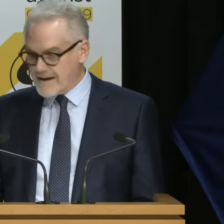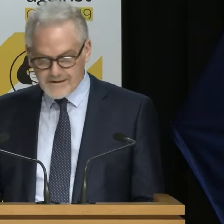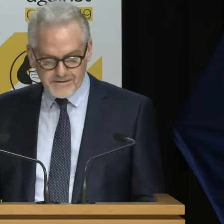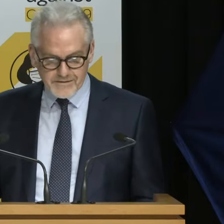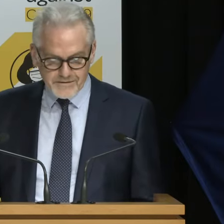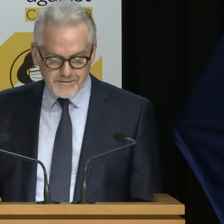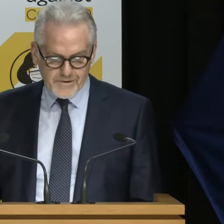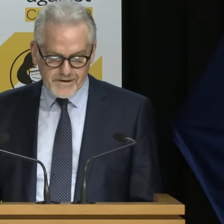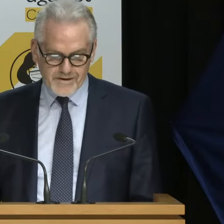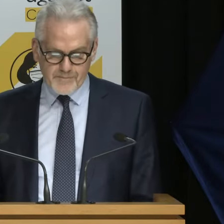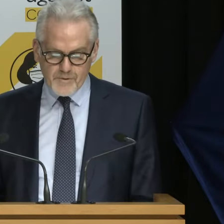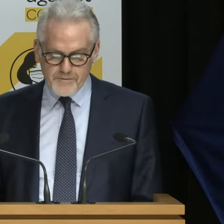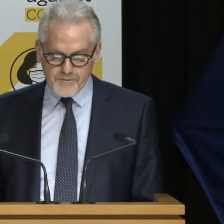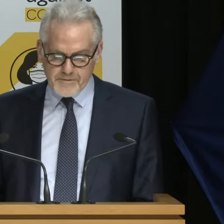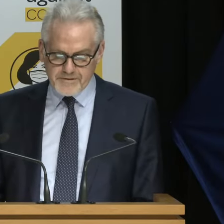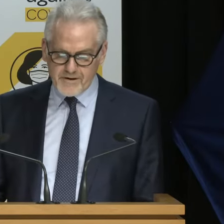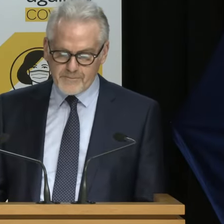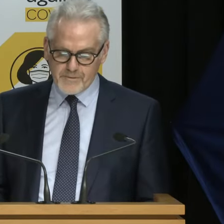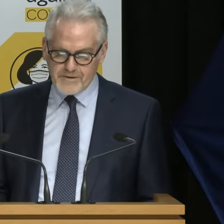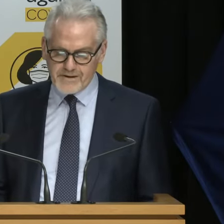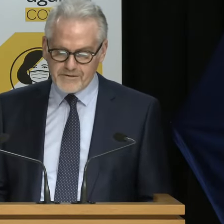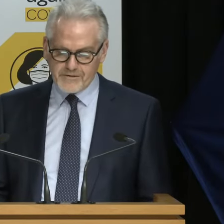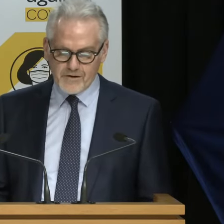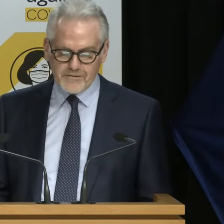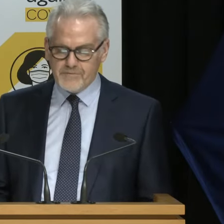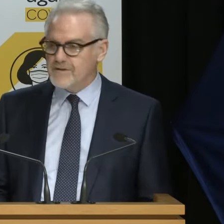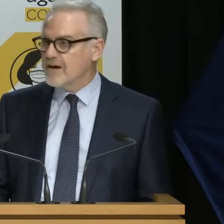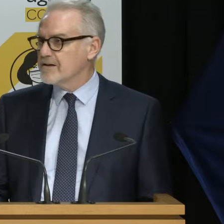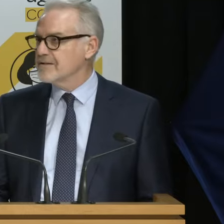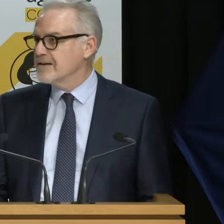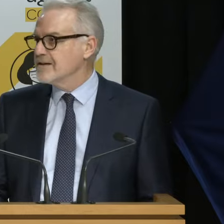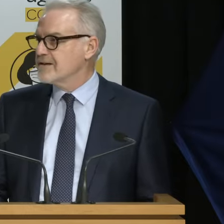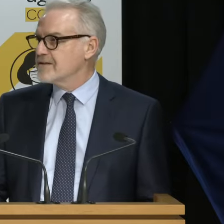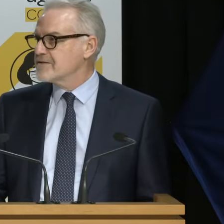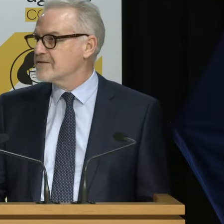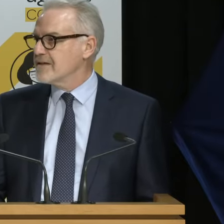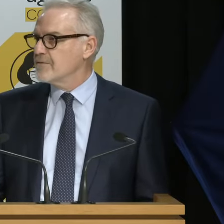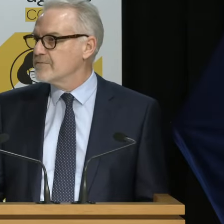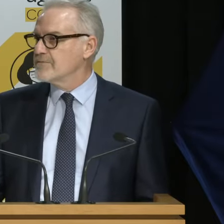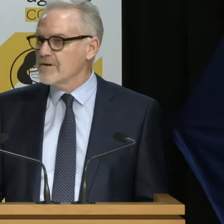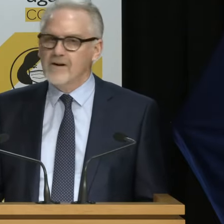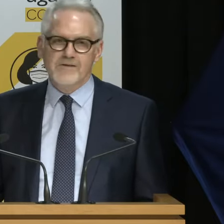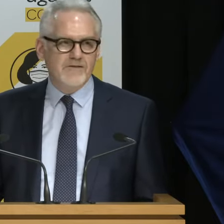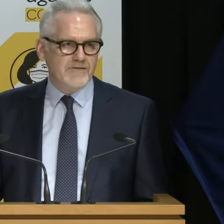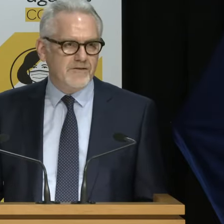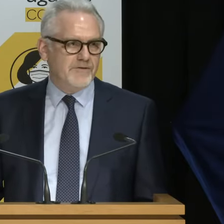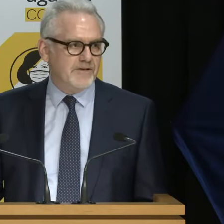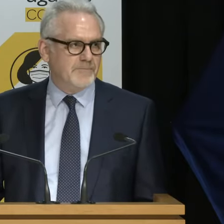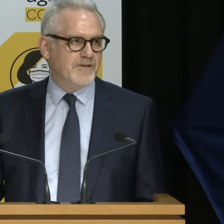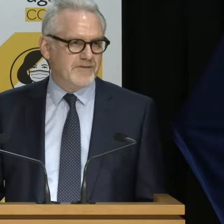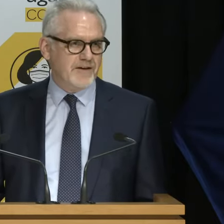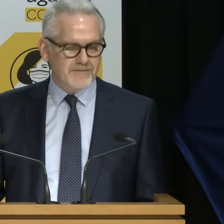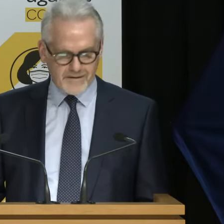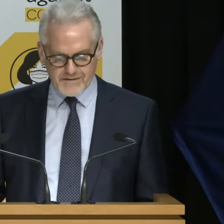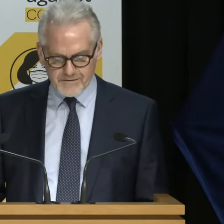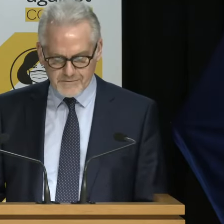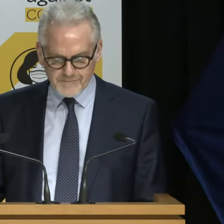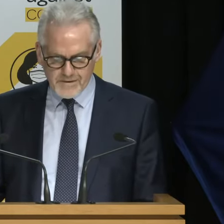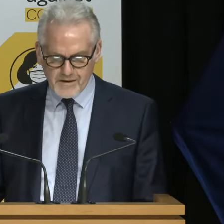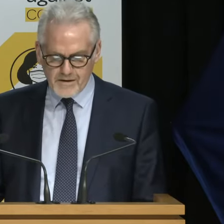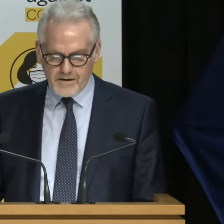purpose in supporting New